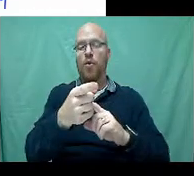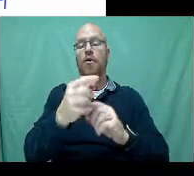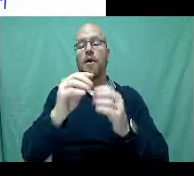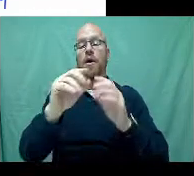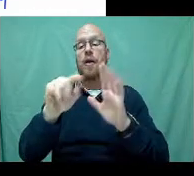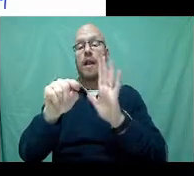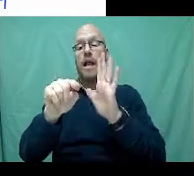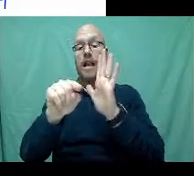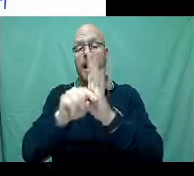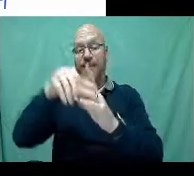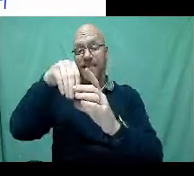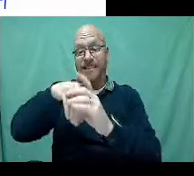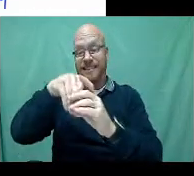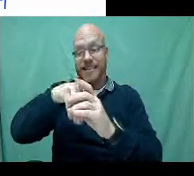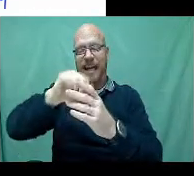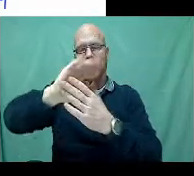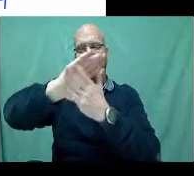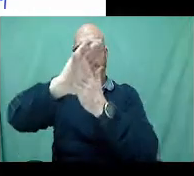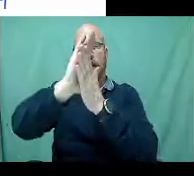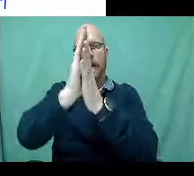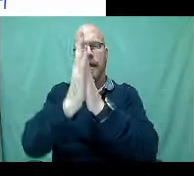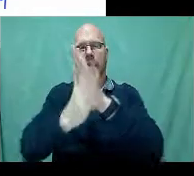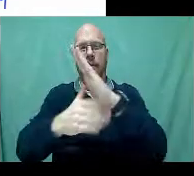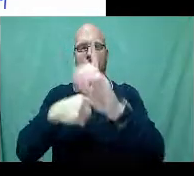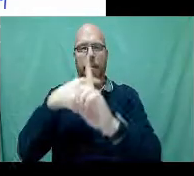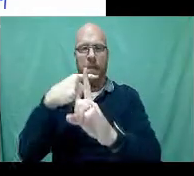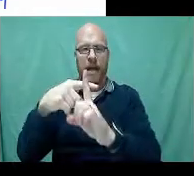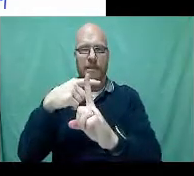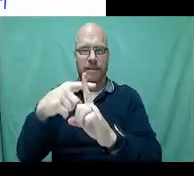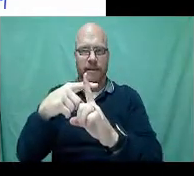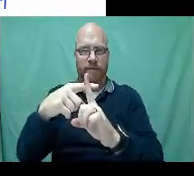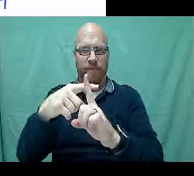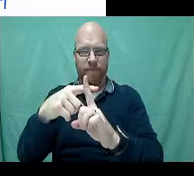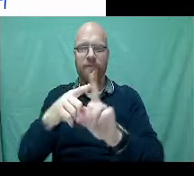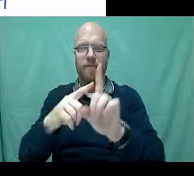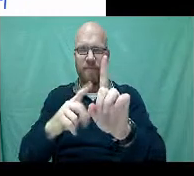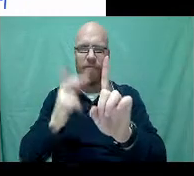Because then the inside, the 9b when divided by a negative number, becomes positive.